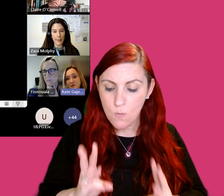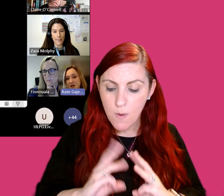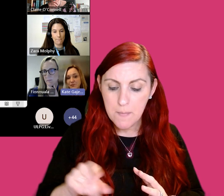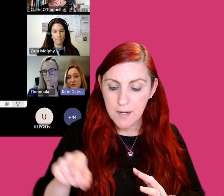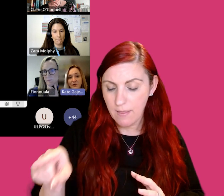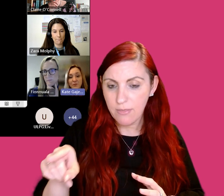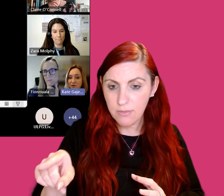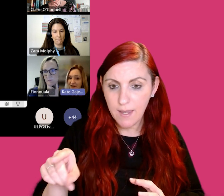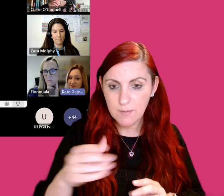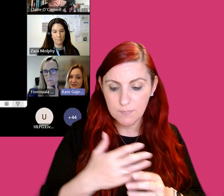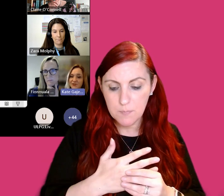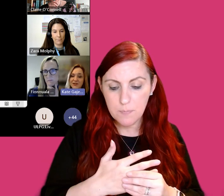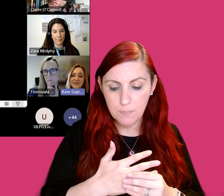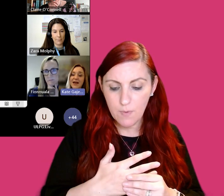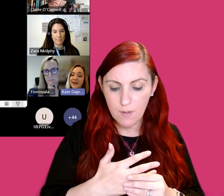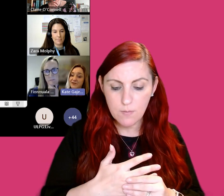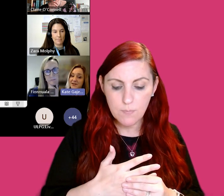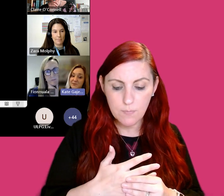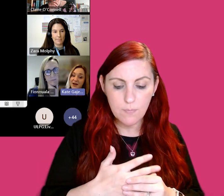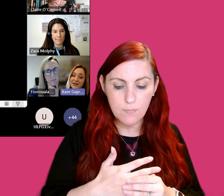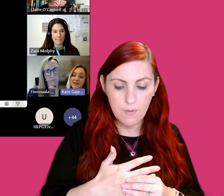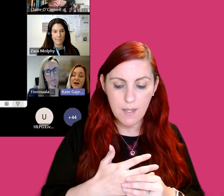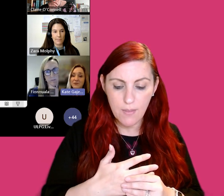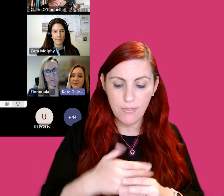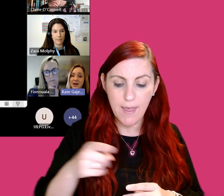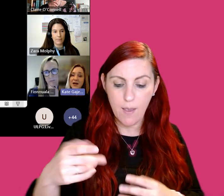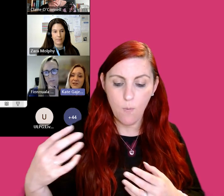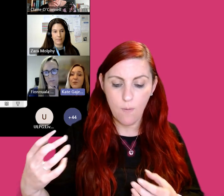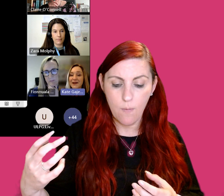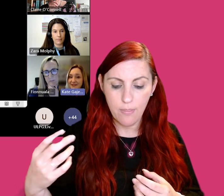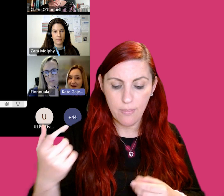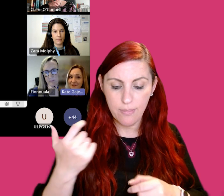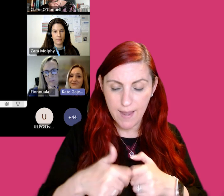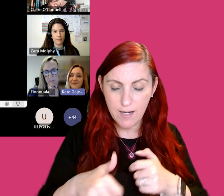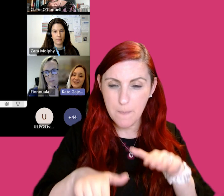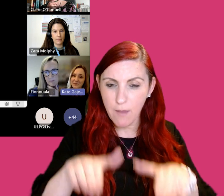association between both diabetes distress and adverse pregnancy outcomes so mental health